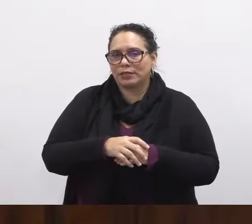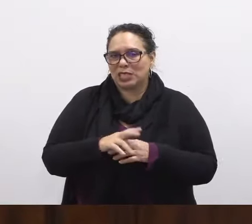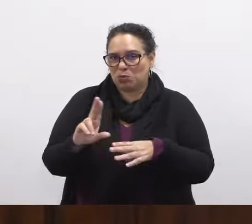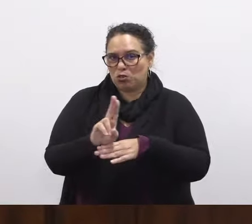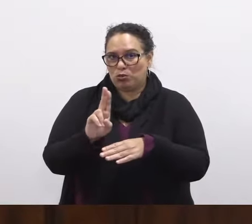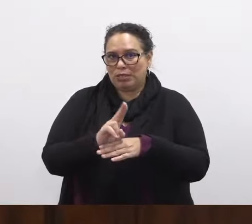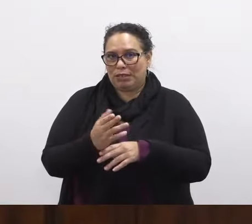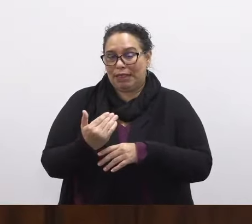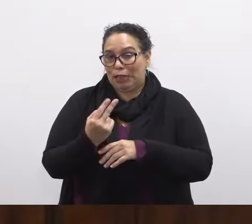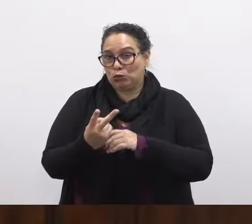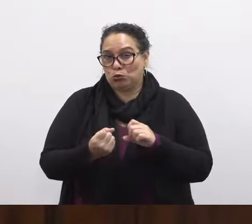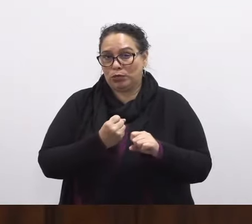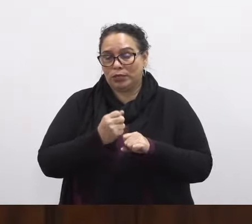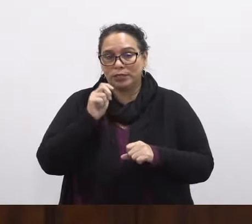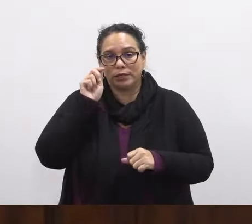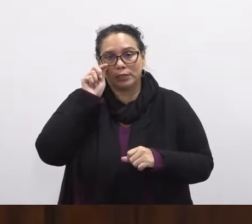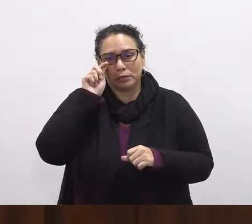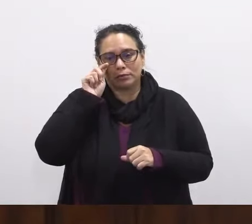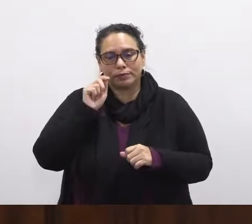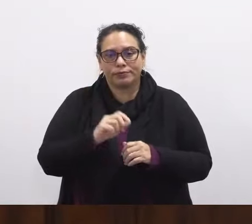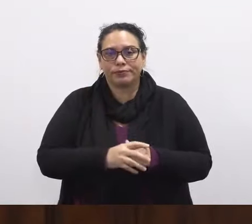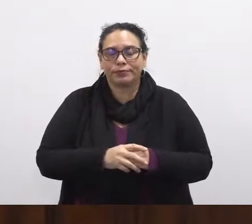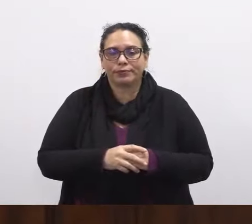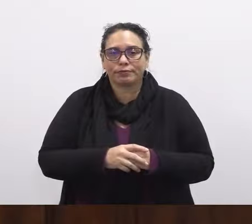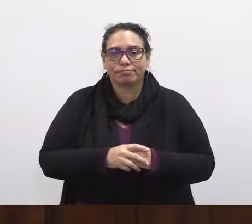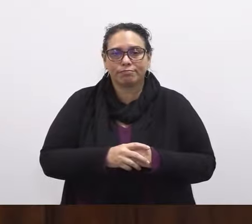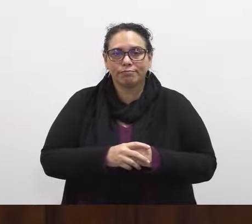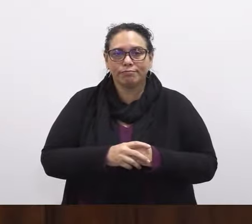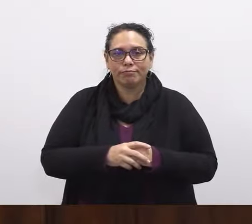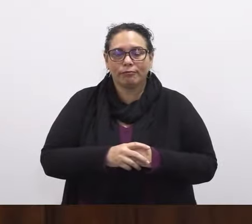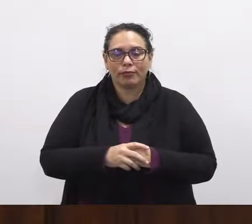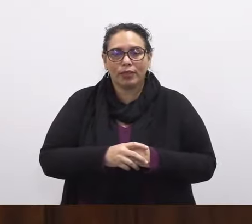the last two years and a big part of that